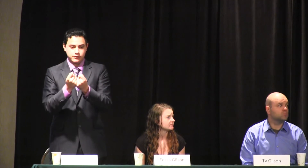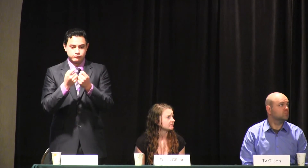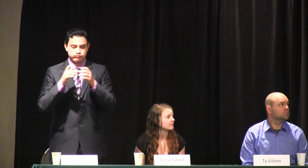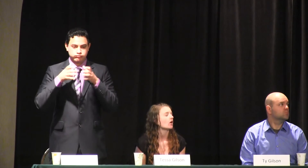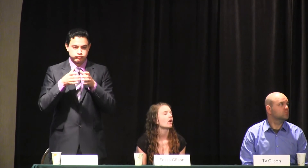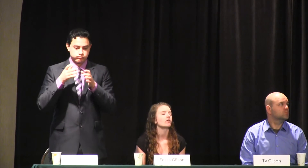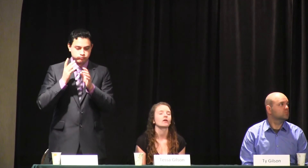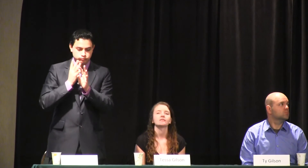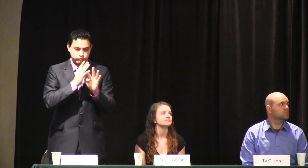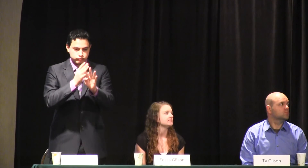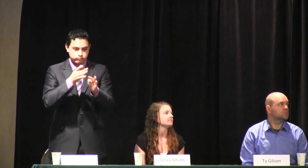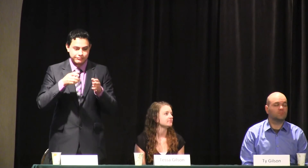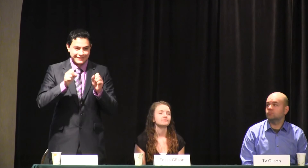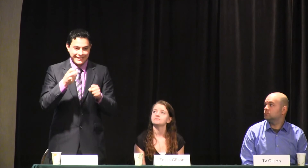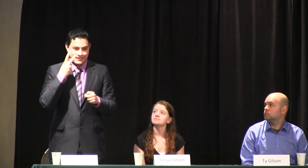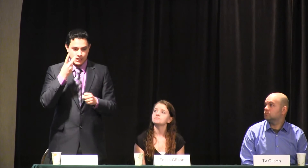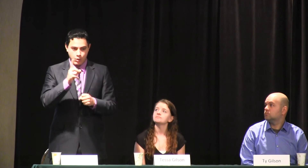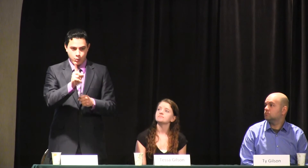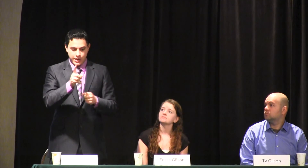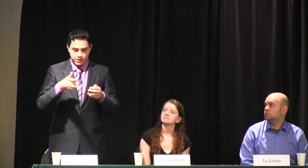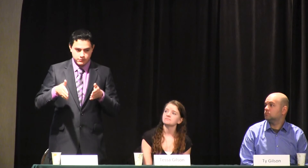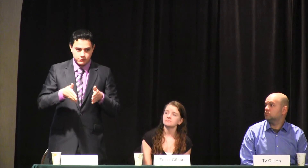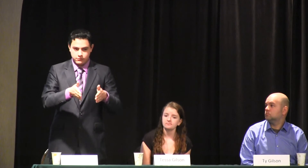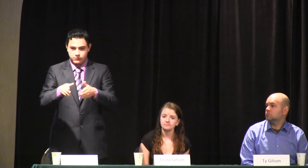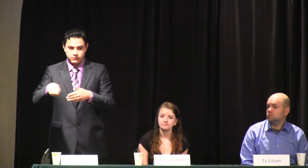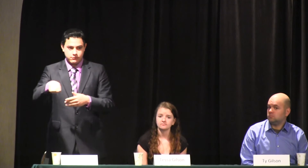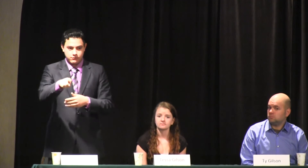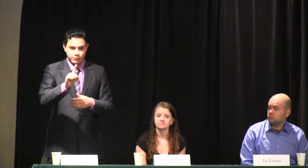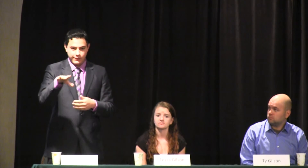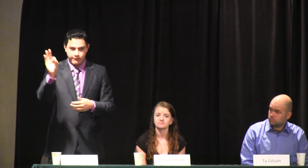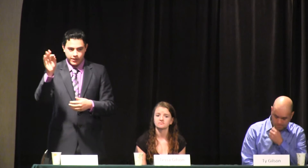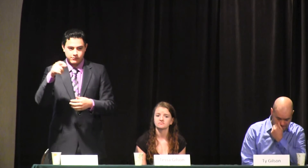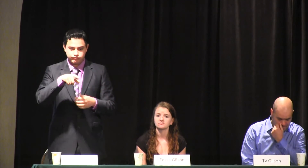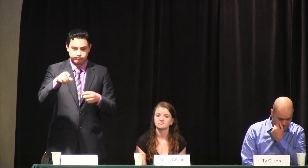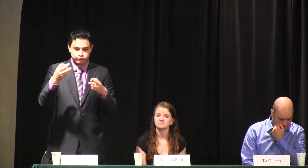or get stuck, and you're working in teams of people who are out on the trails and you kind of see what needs